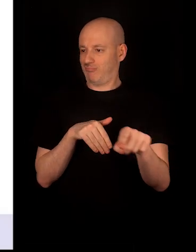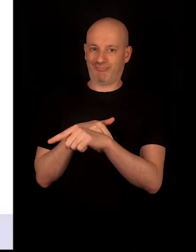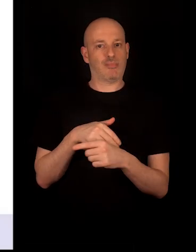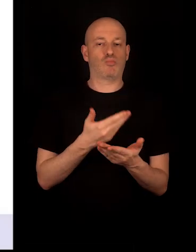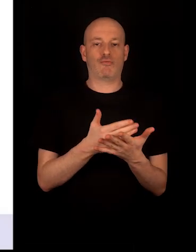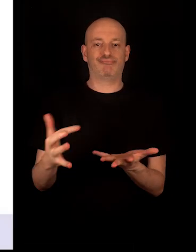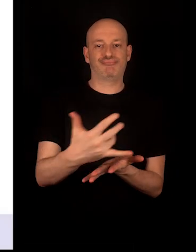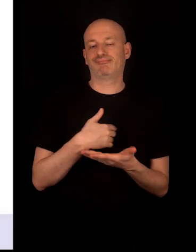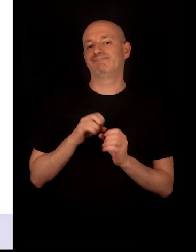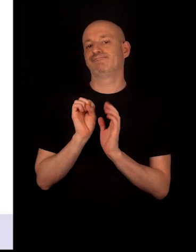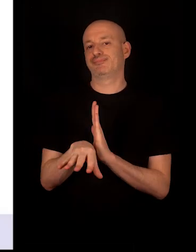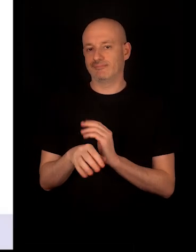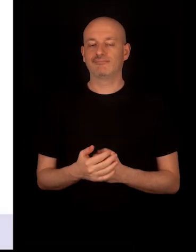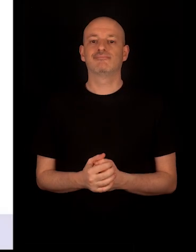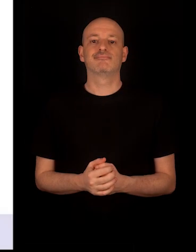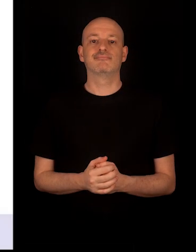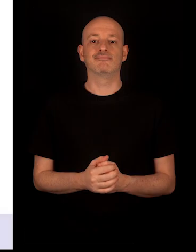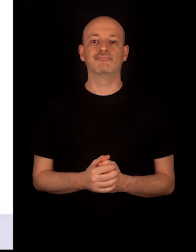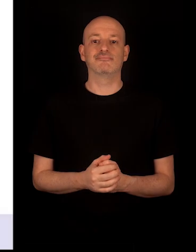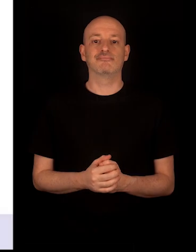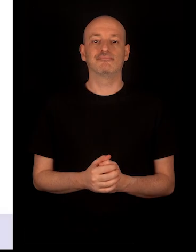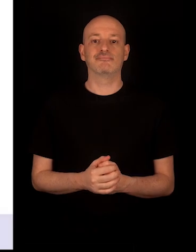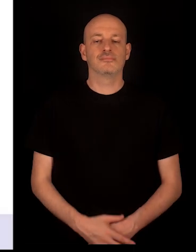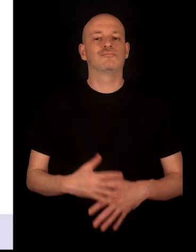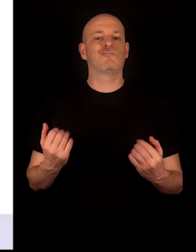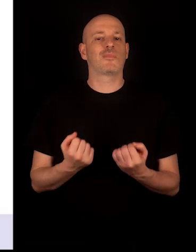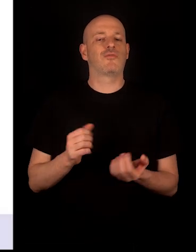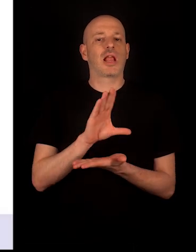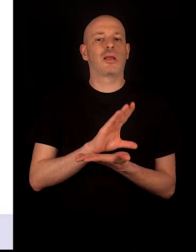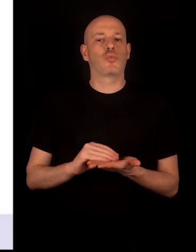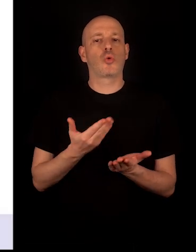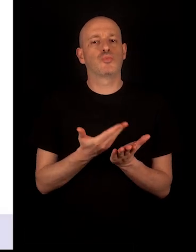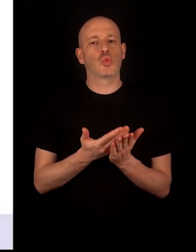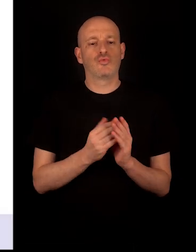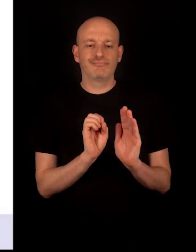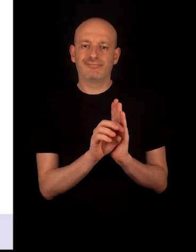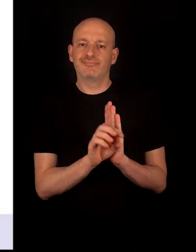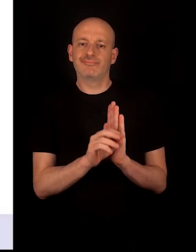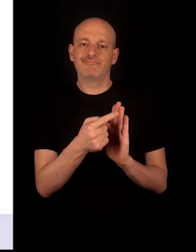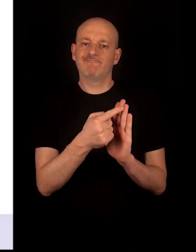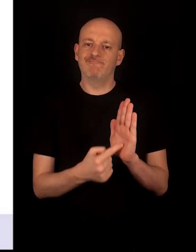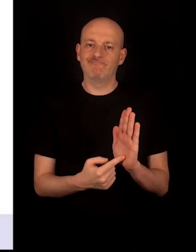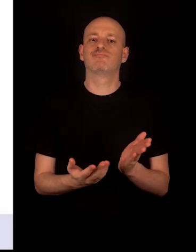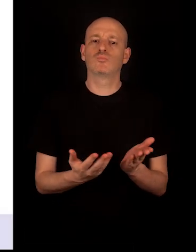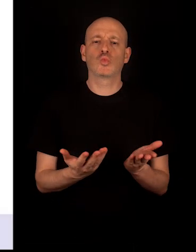for all of your group members as well. Then, the activity report proofs to submit.